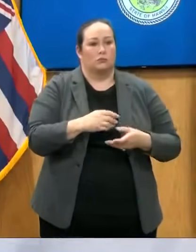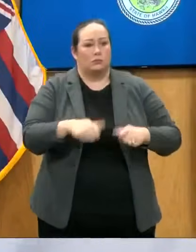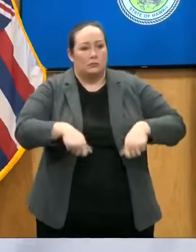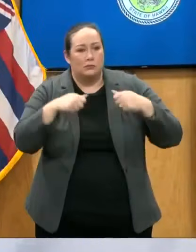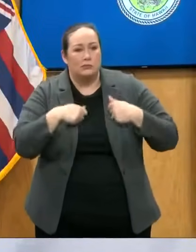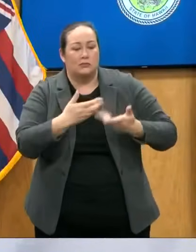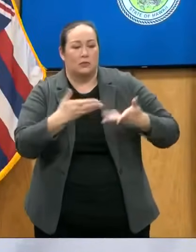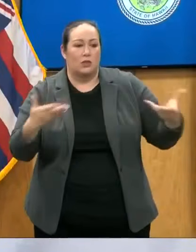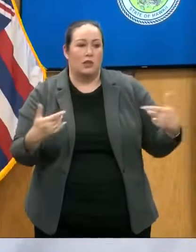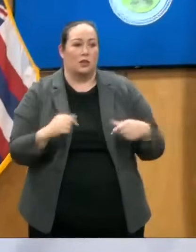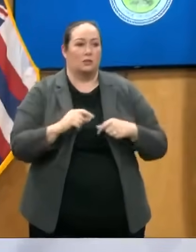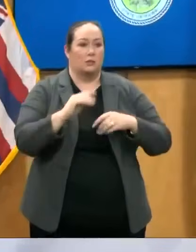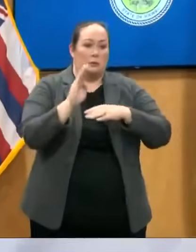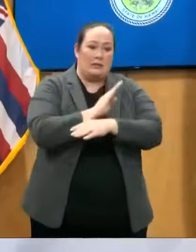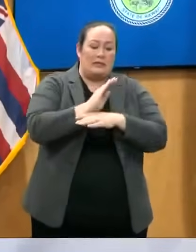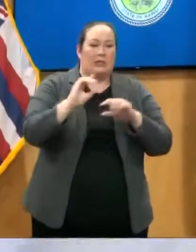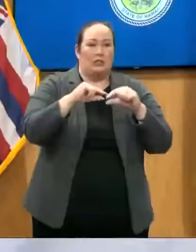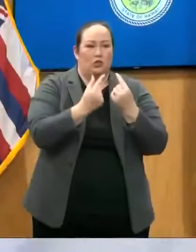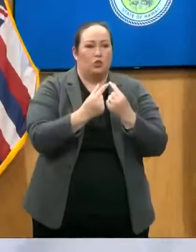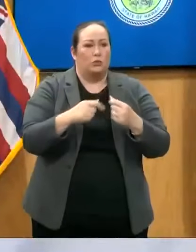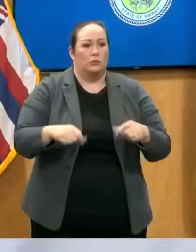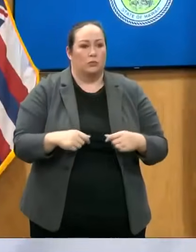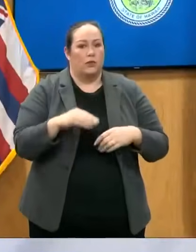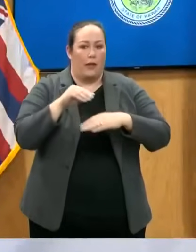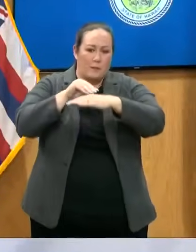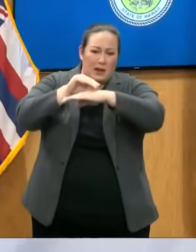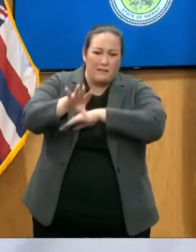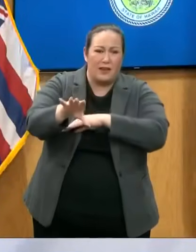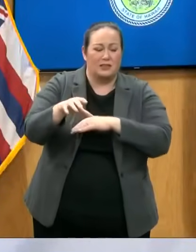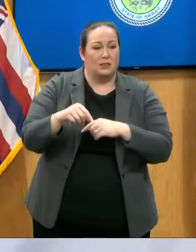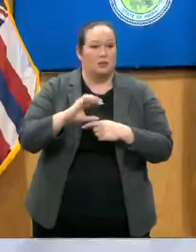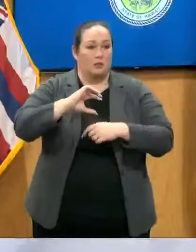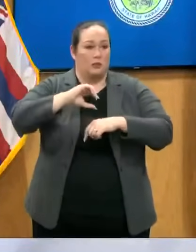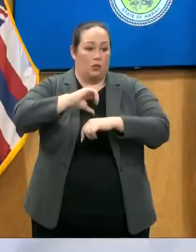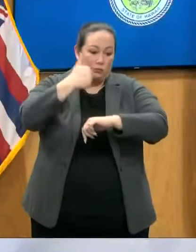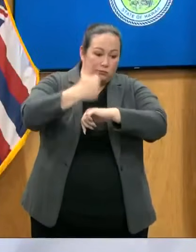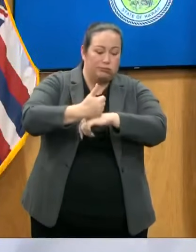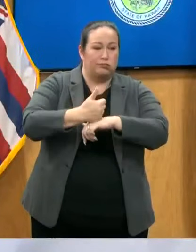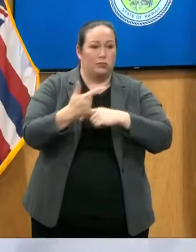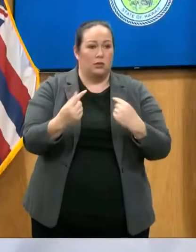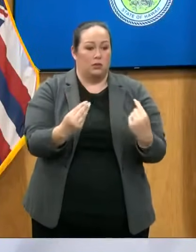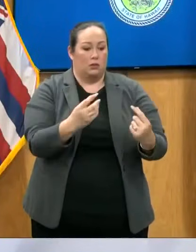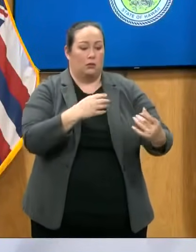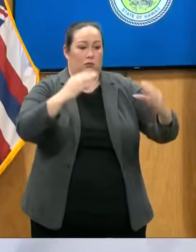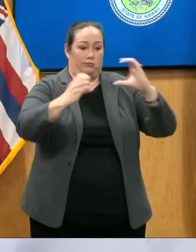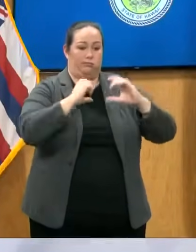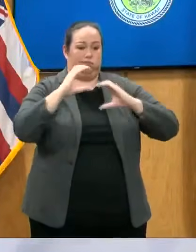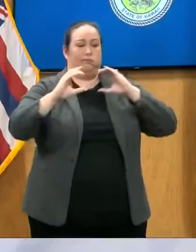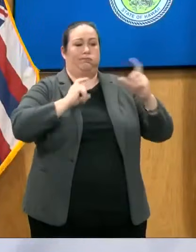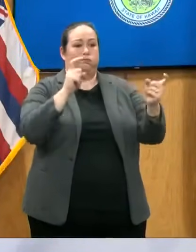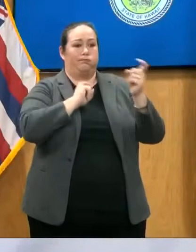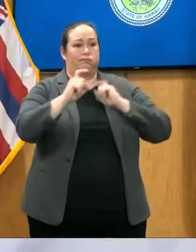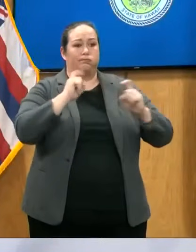the group's the businesses the group's, the businesses that have been affected. these are standing there strong. are standing there